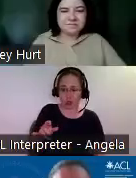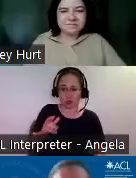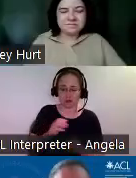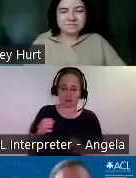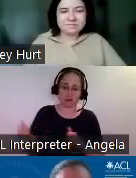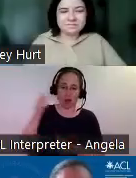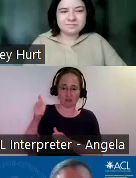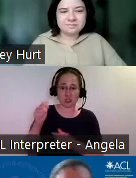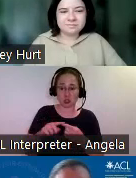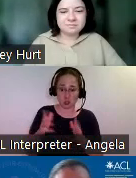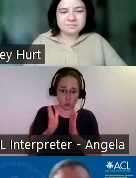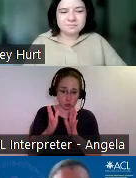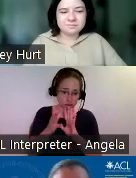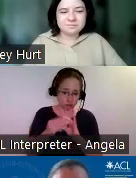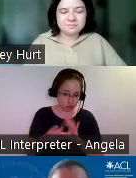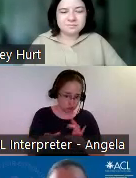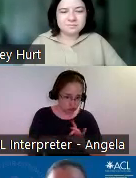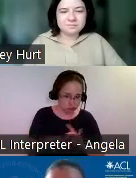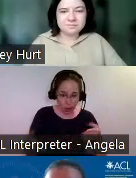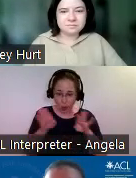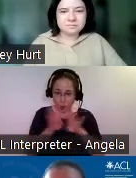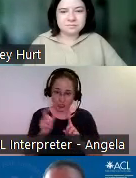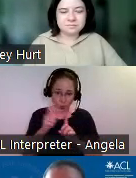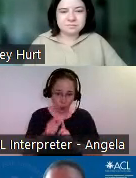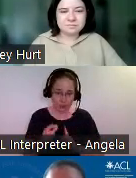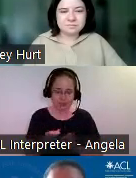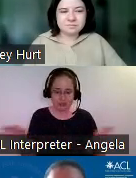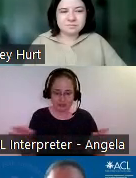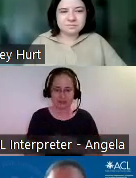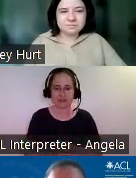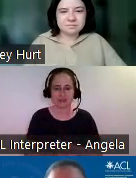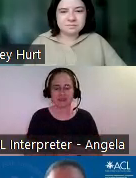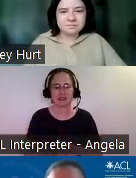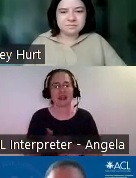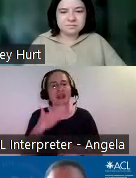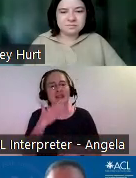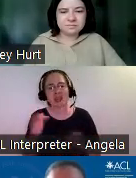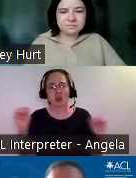(Amanda Reichard) Thank you. Thank you and thank you for everyone for being here today